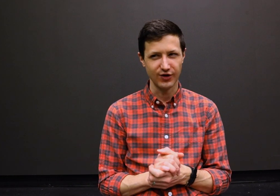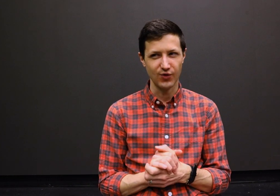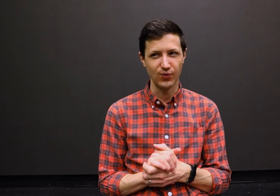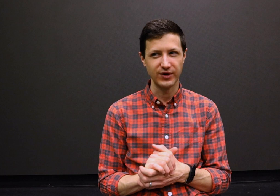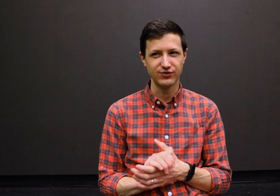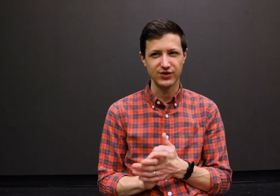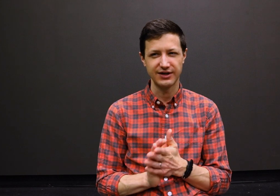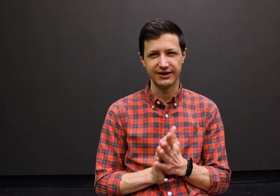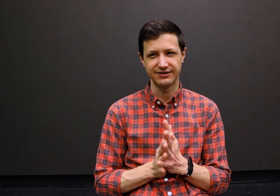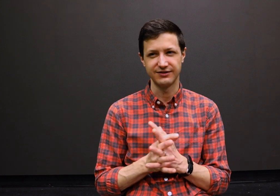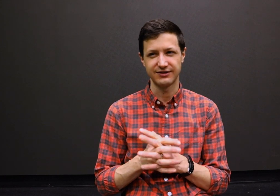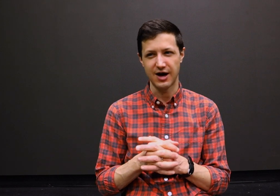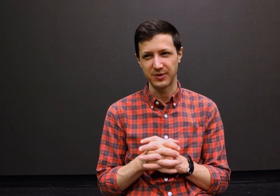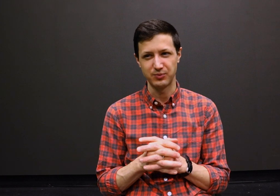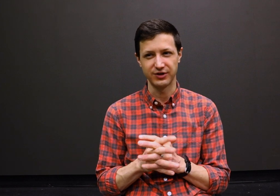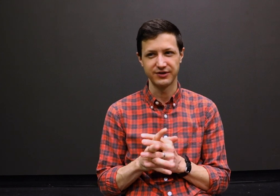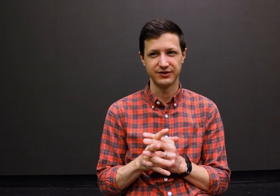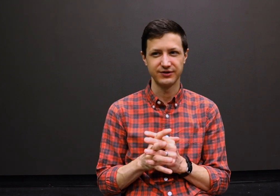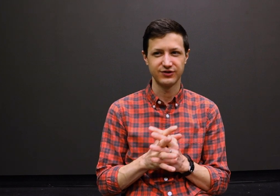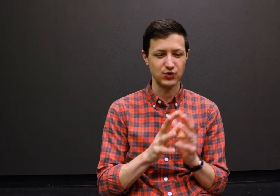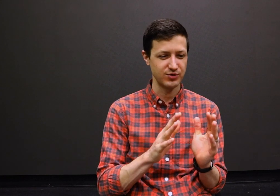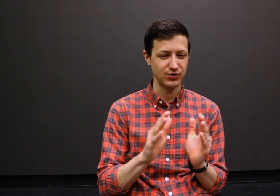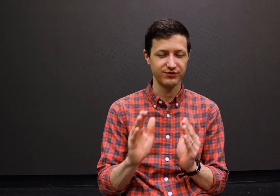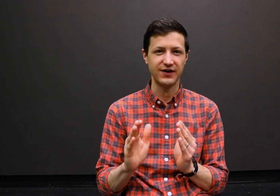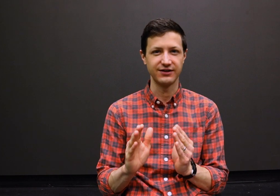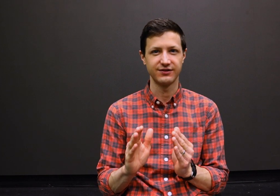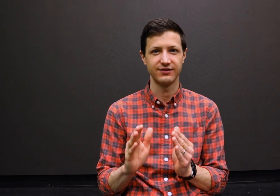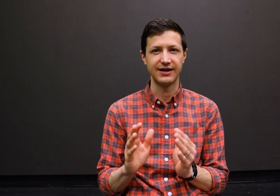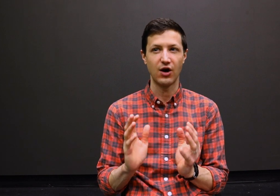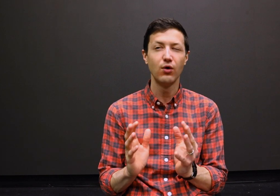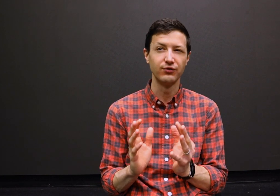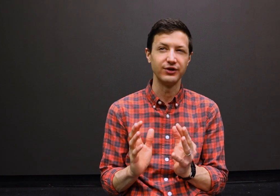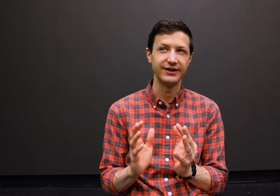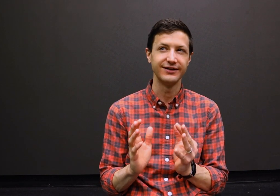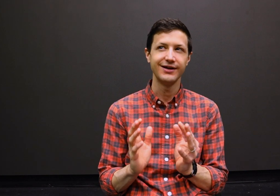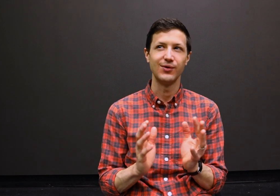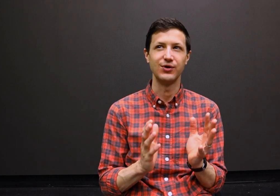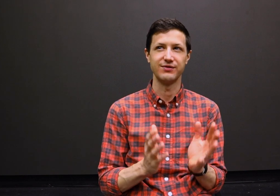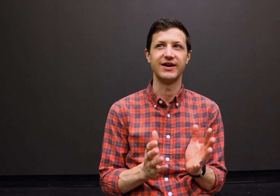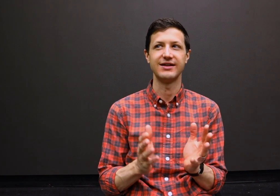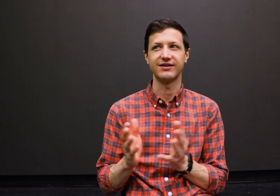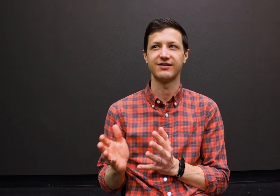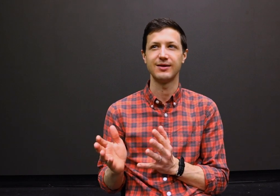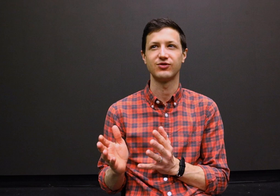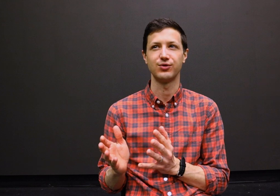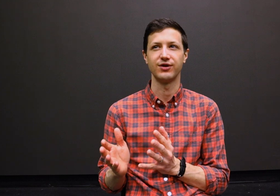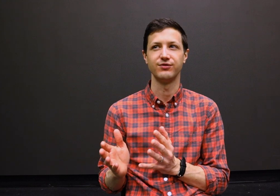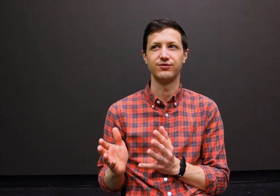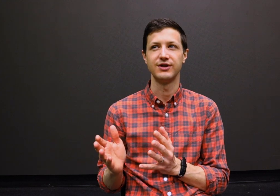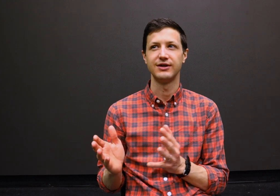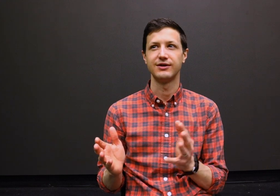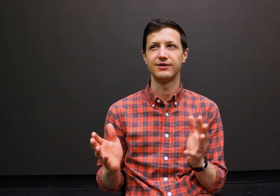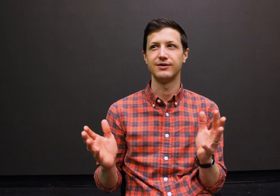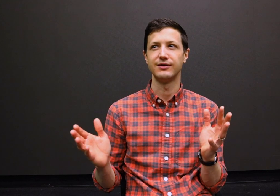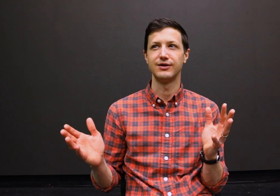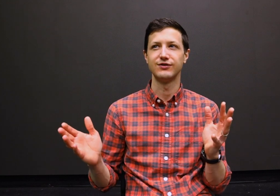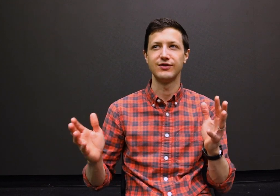So we've created like these comic book storyboard fights that hopefully will convey that same sort of